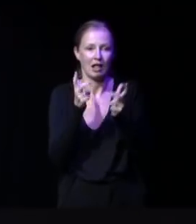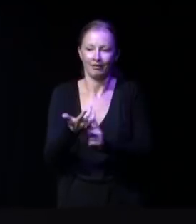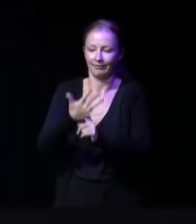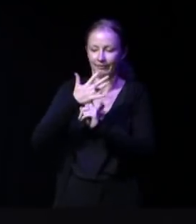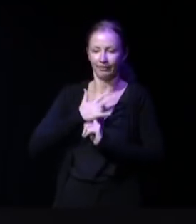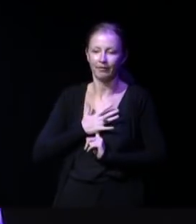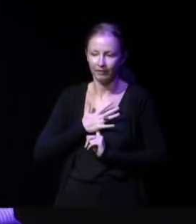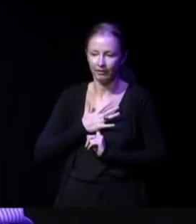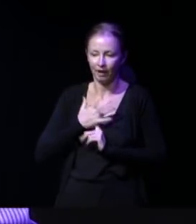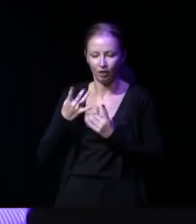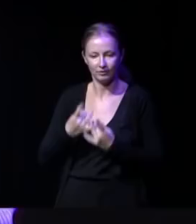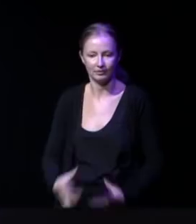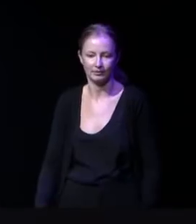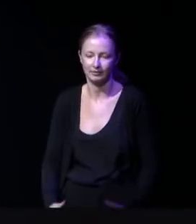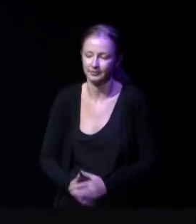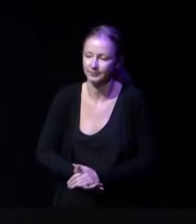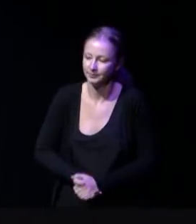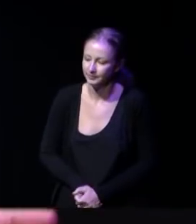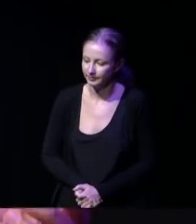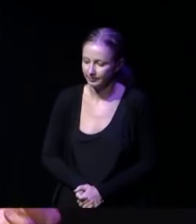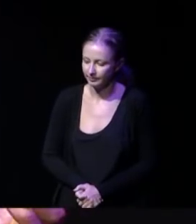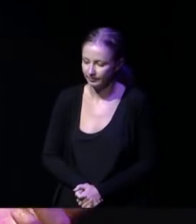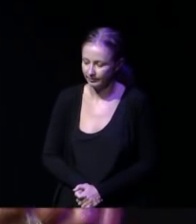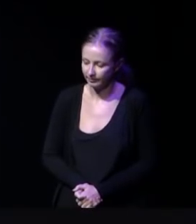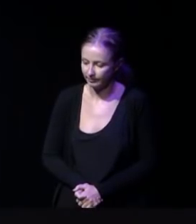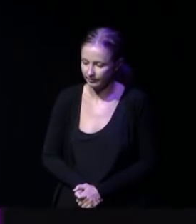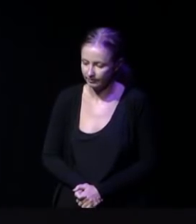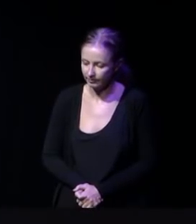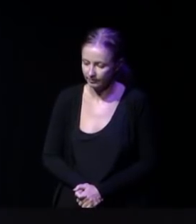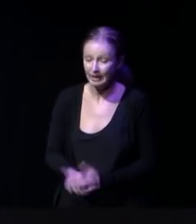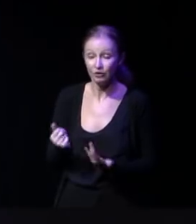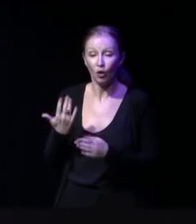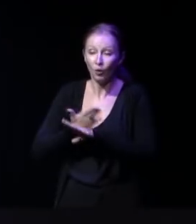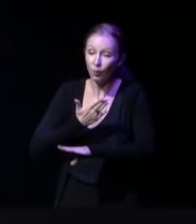And so the work that we must do to interrupt, to refuse,